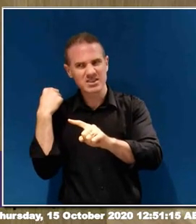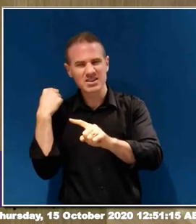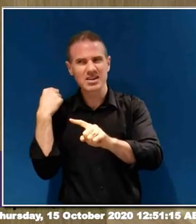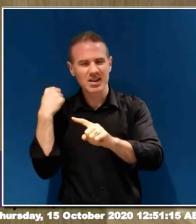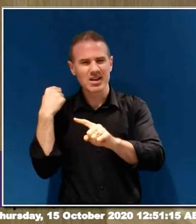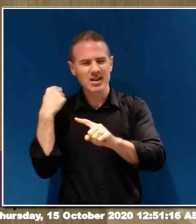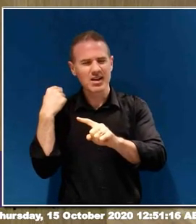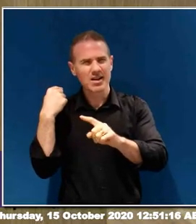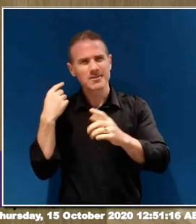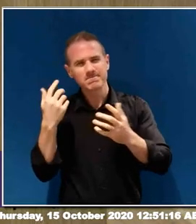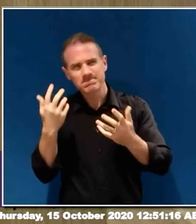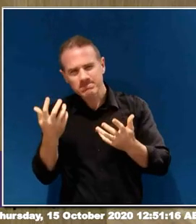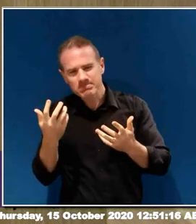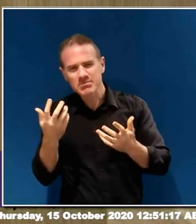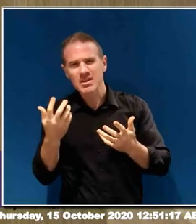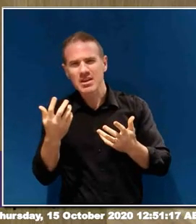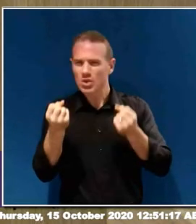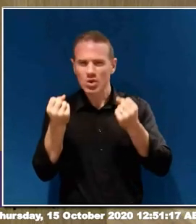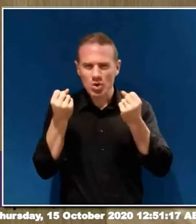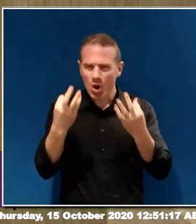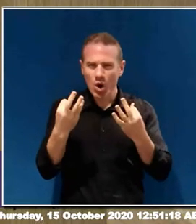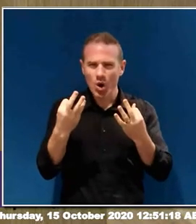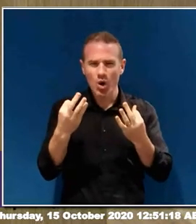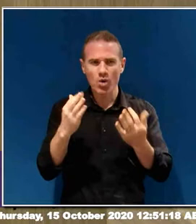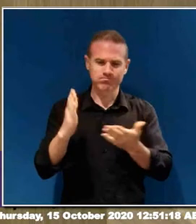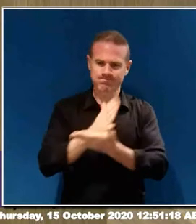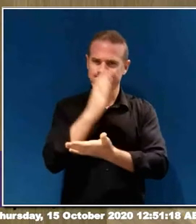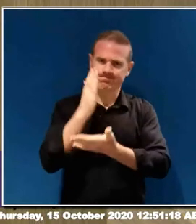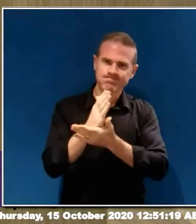and you describe the process as being somewhat organic.